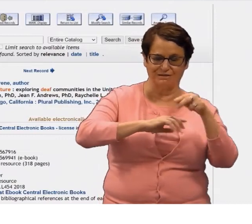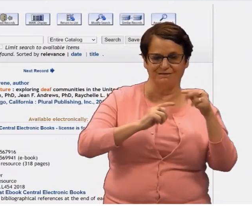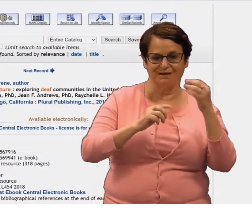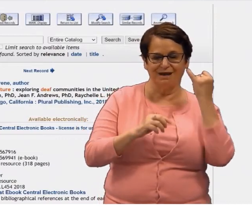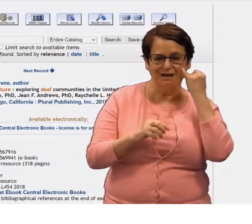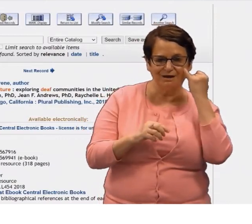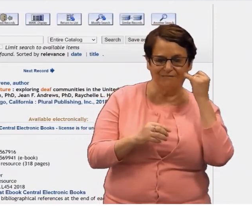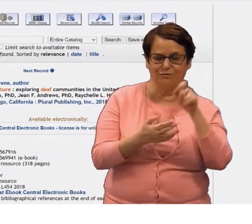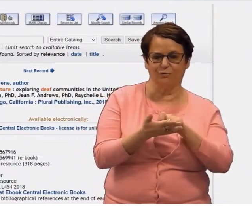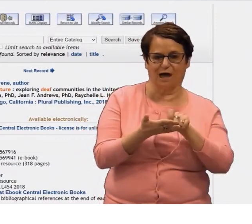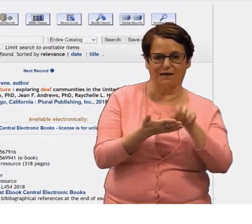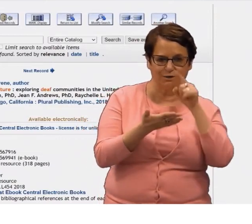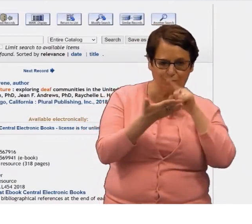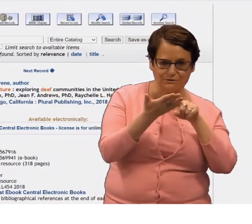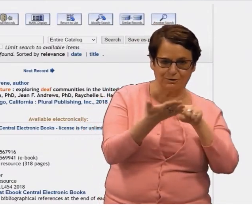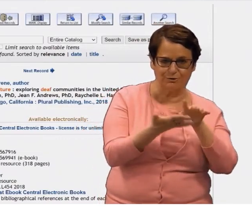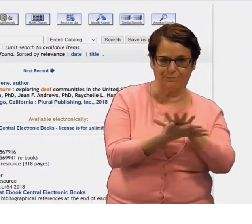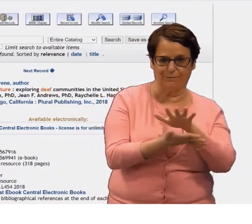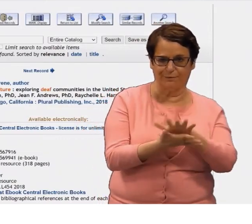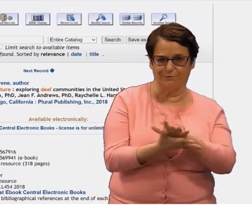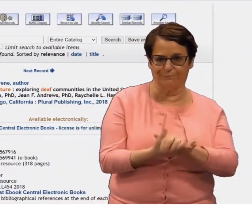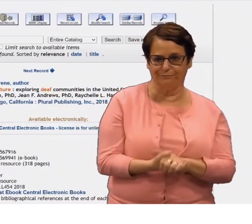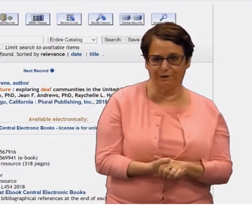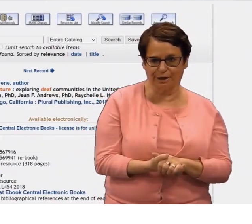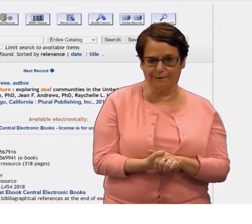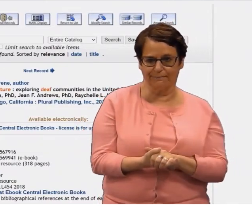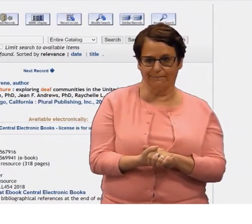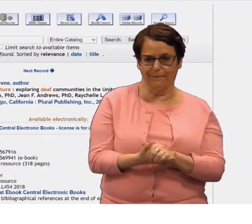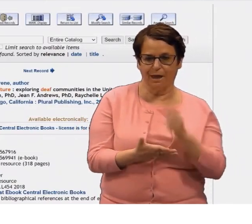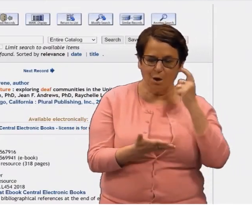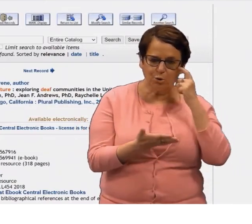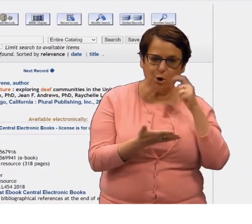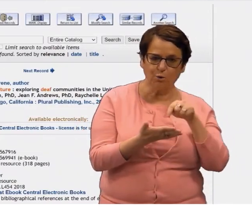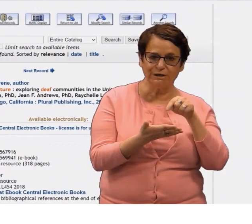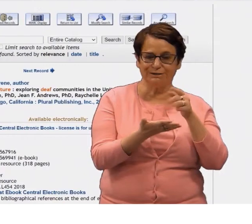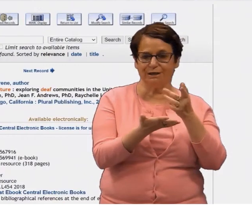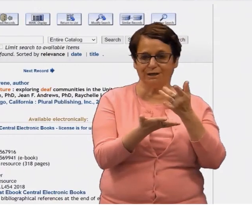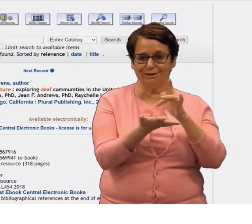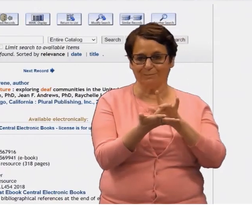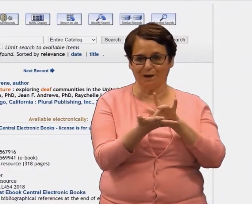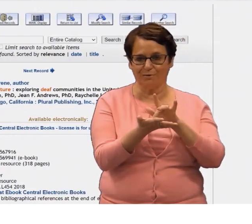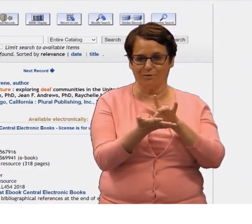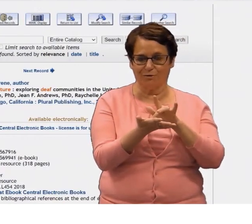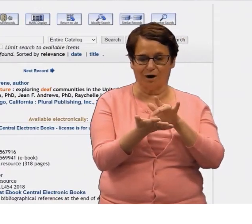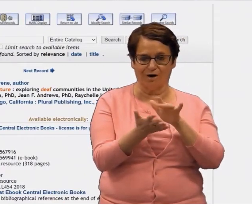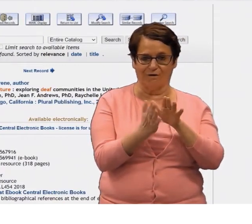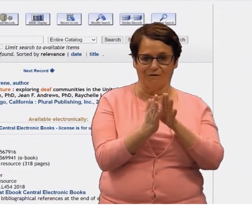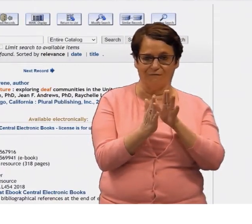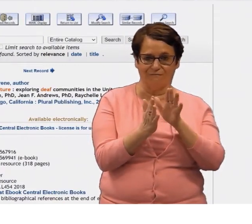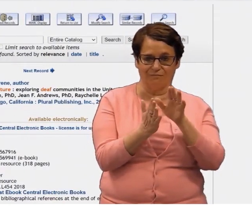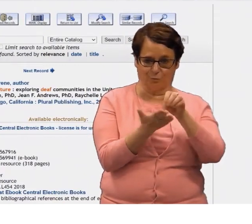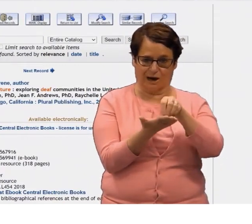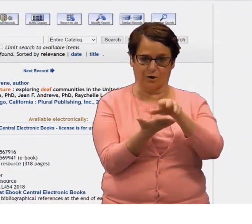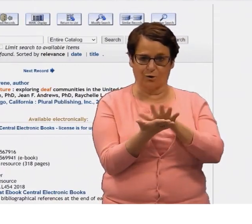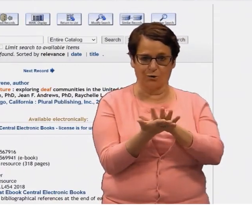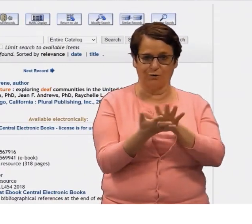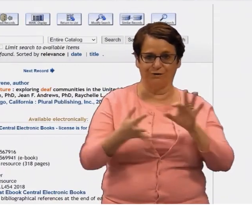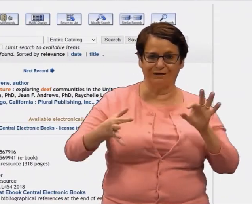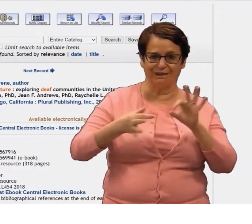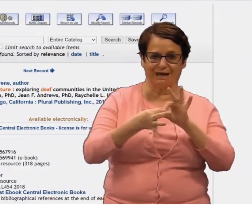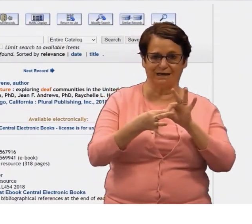This is important later for your citations and references